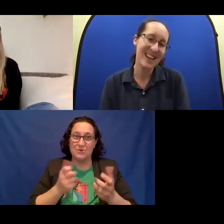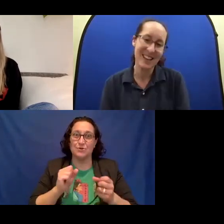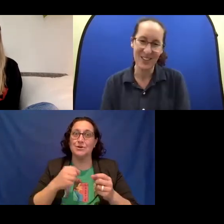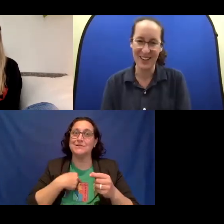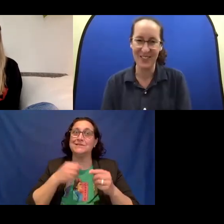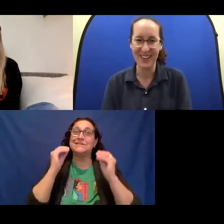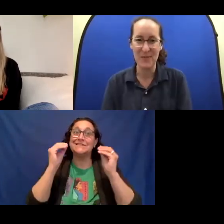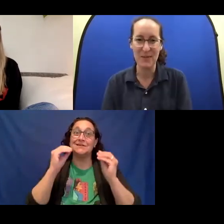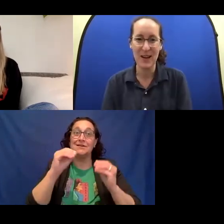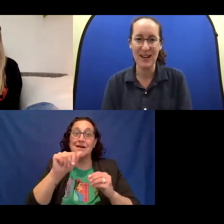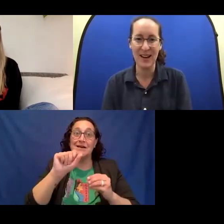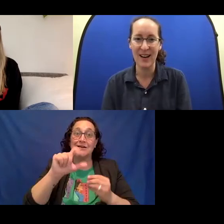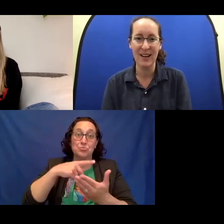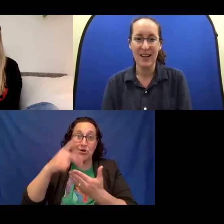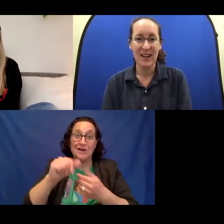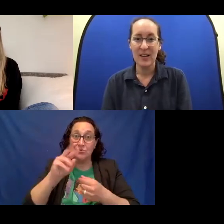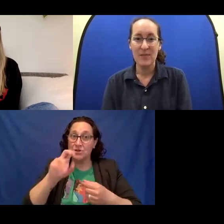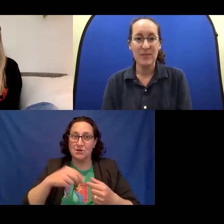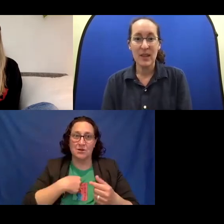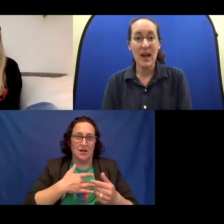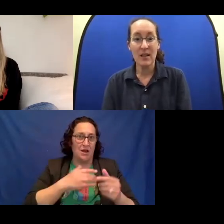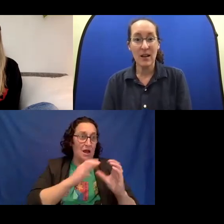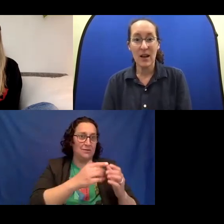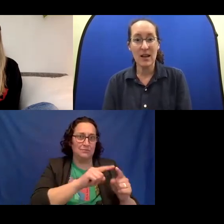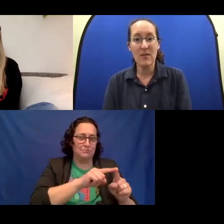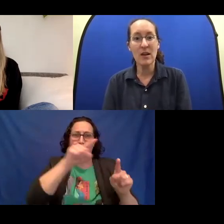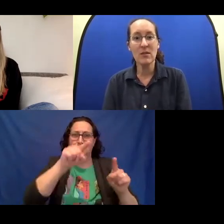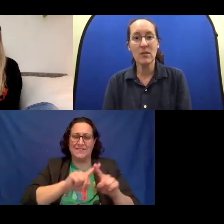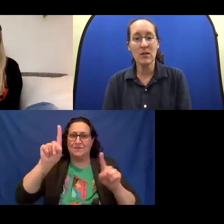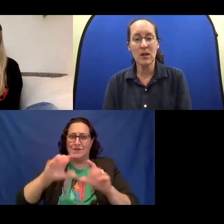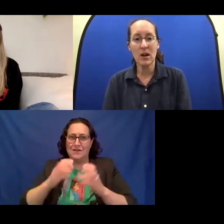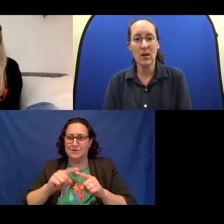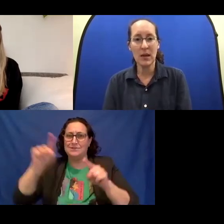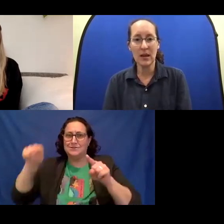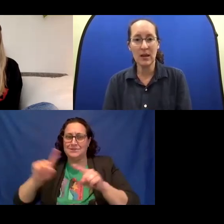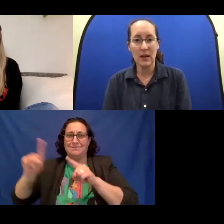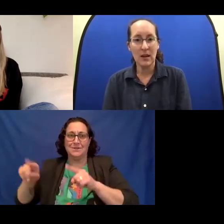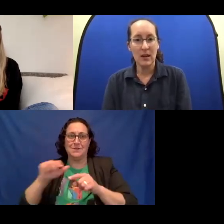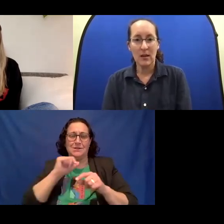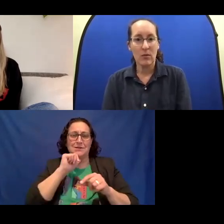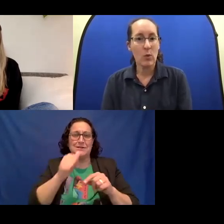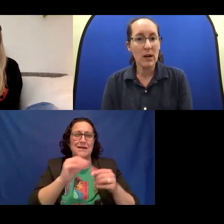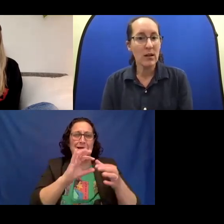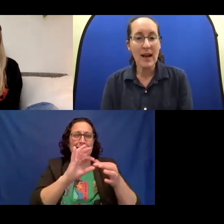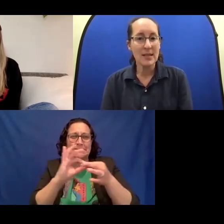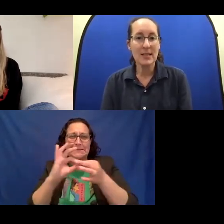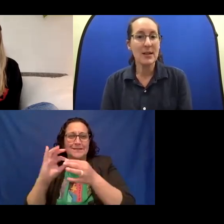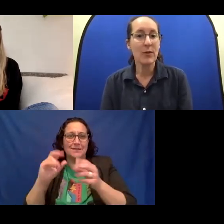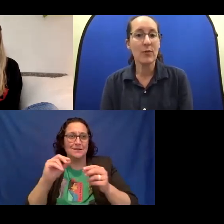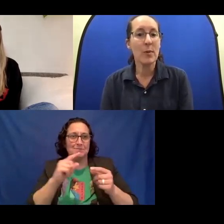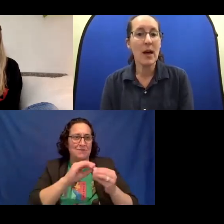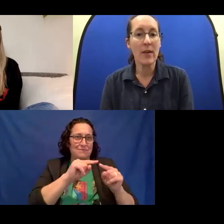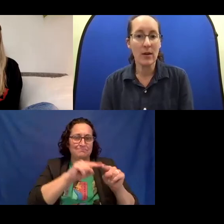you for clapping] but yeah, even you know-- I mean-- one class is different from another